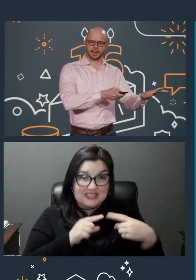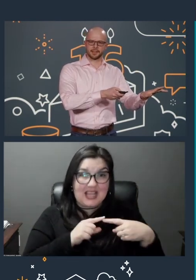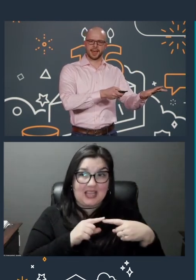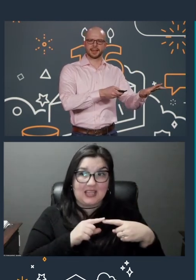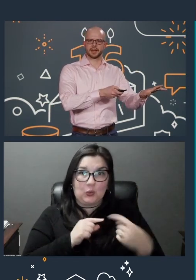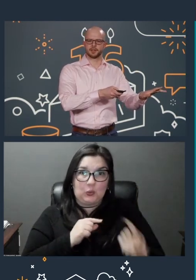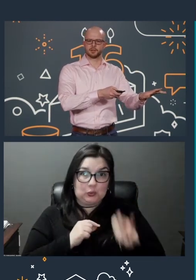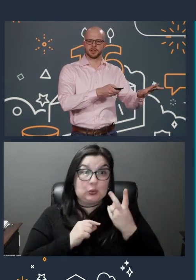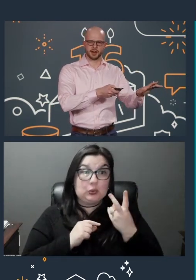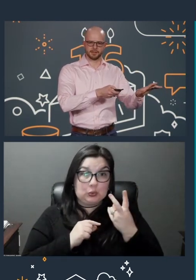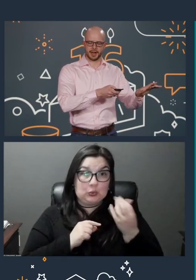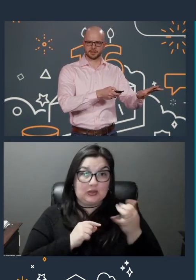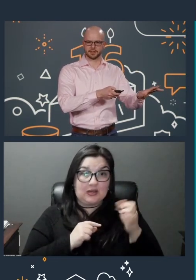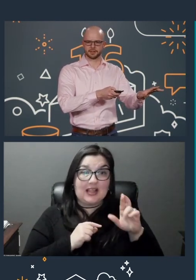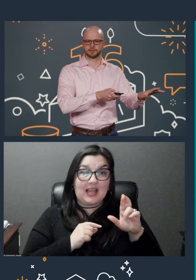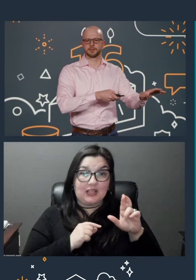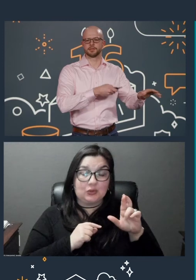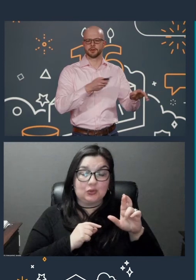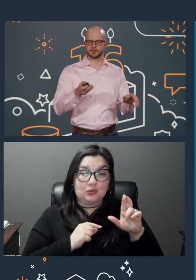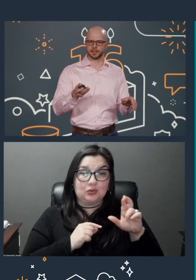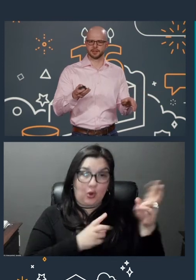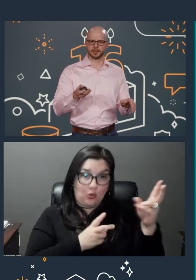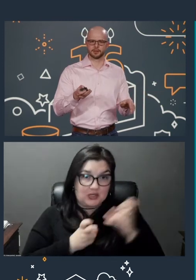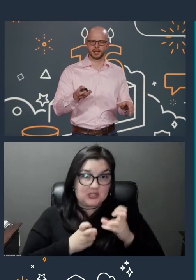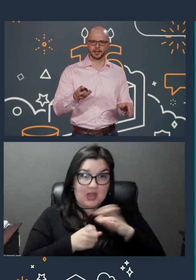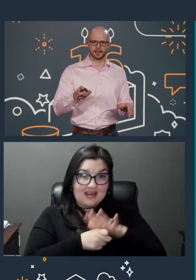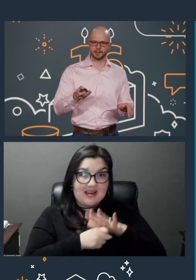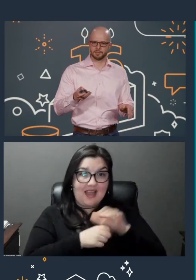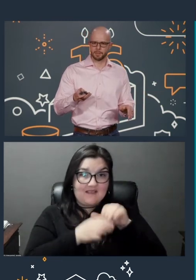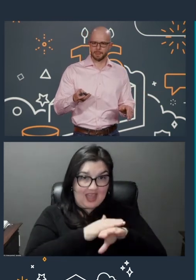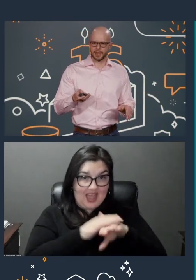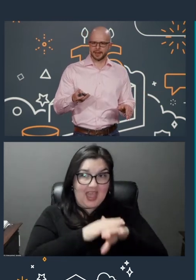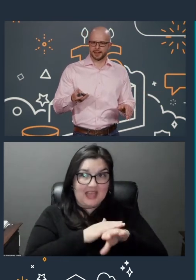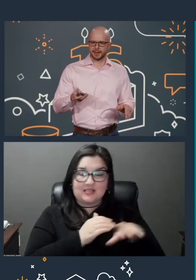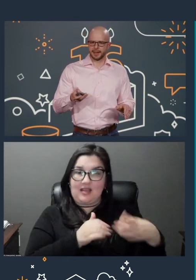and that gave them enough access after the first day that they created it.